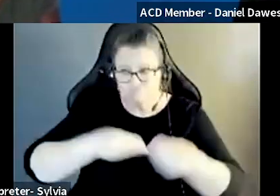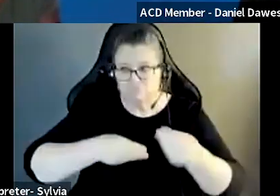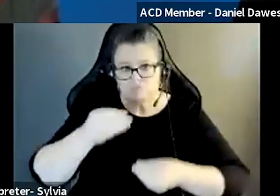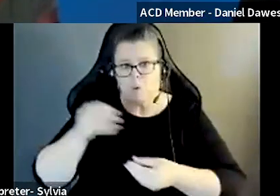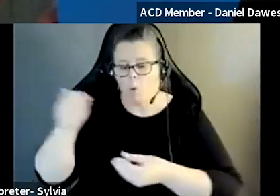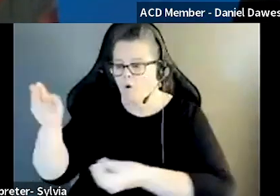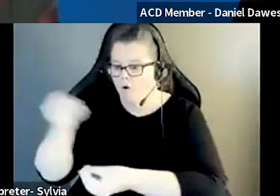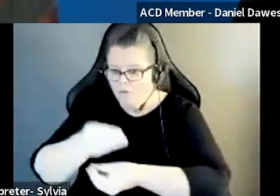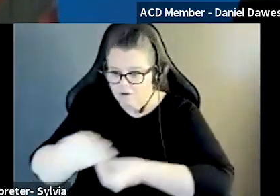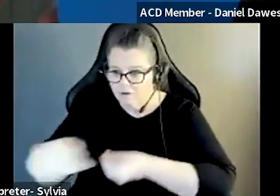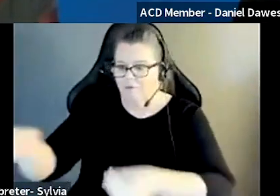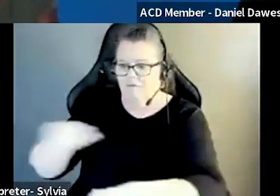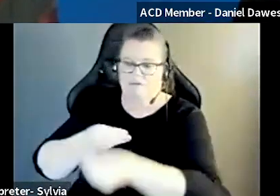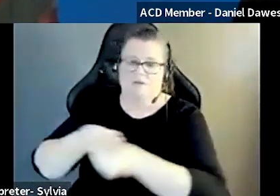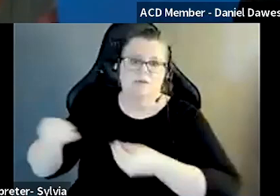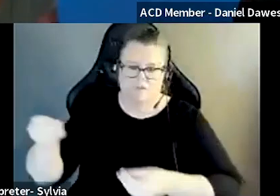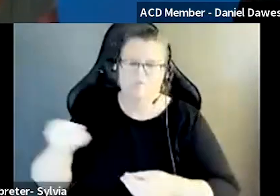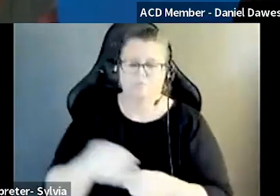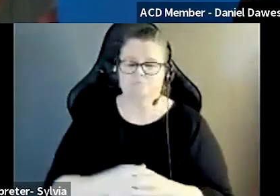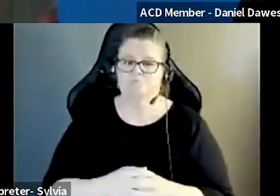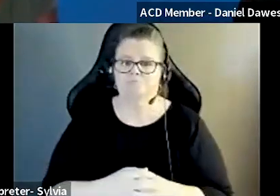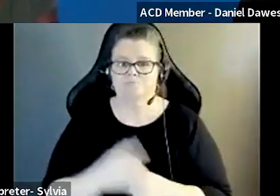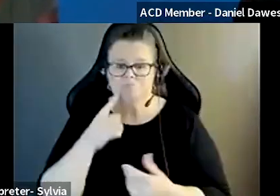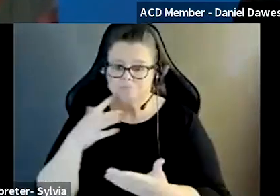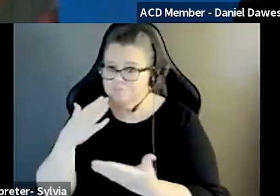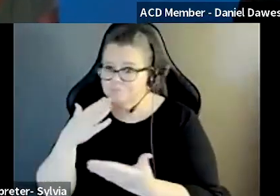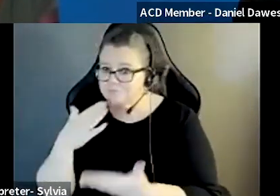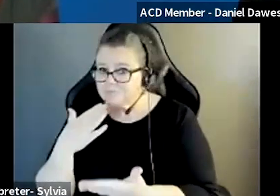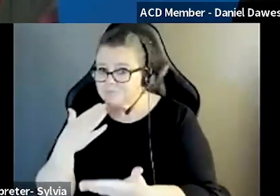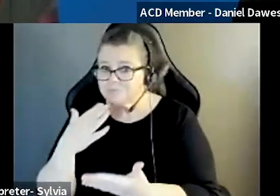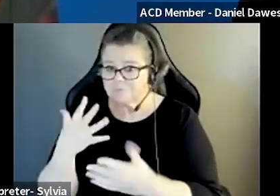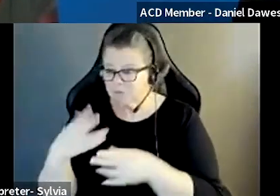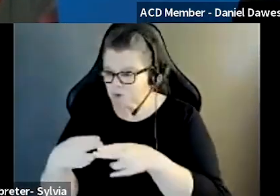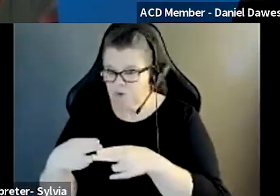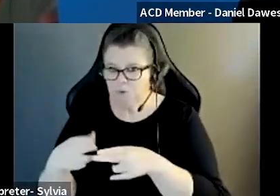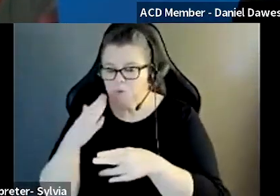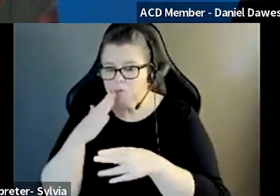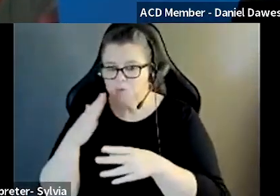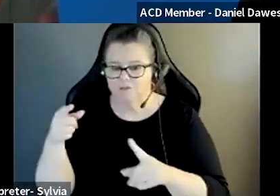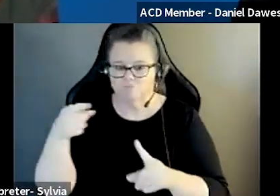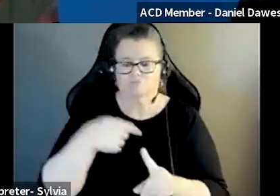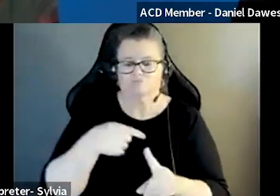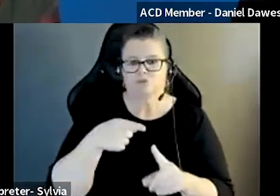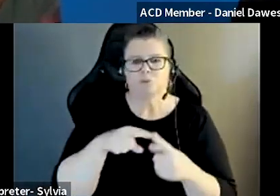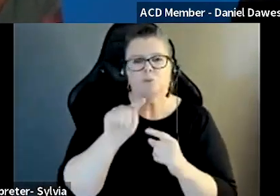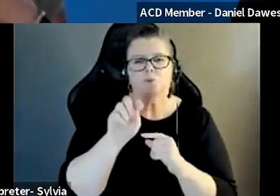Thanks, Dan. In a moment, we will need to move on to the terms of reference, and in particular our goal, which we'll talk about.